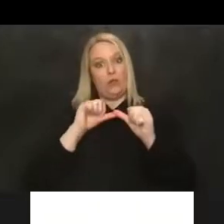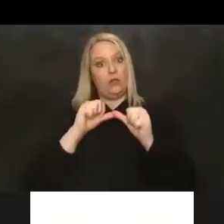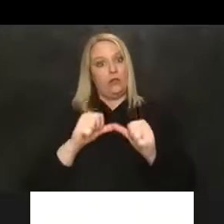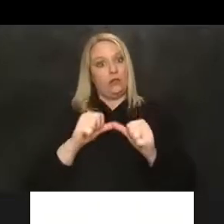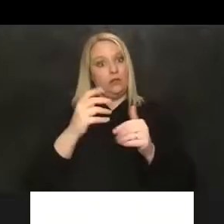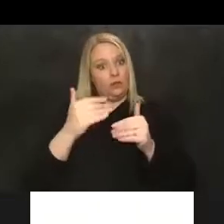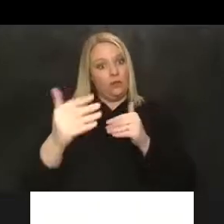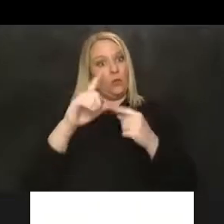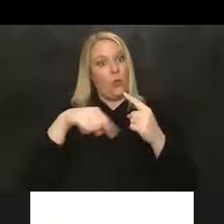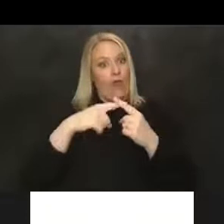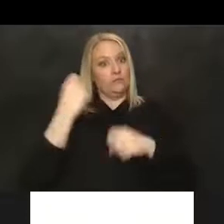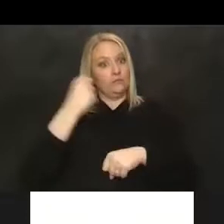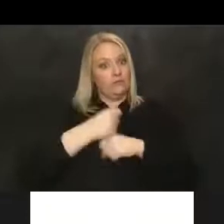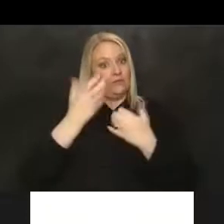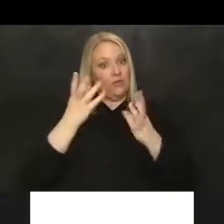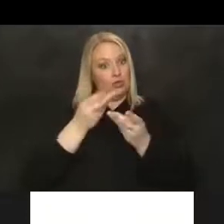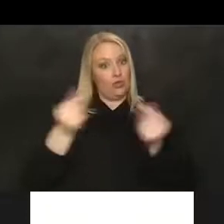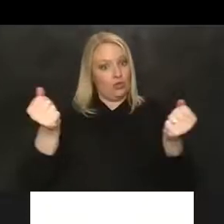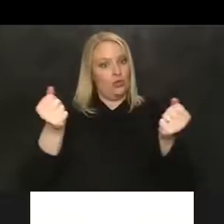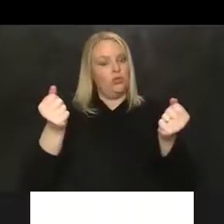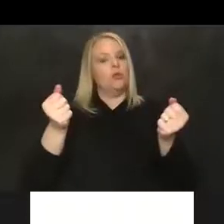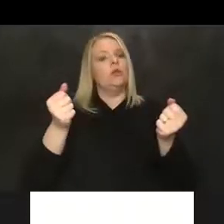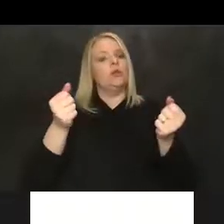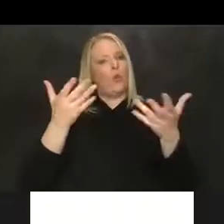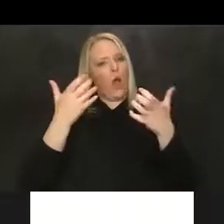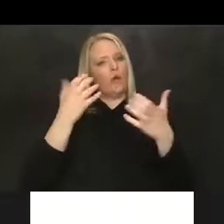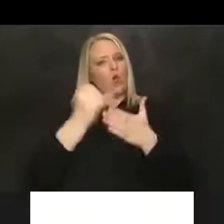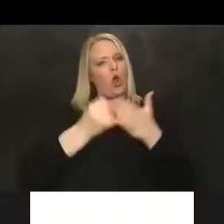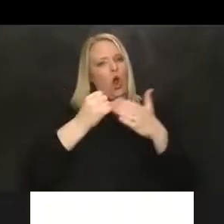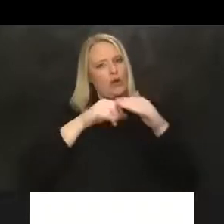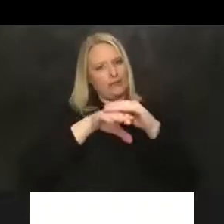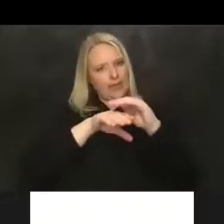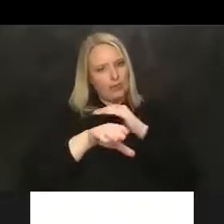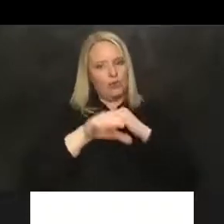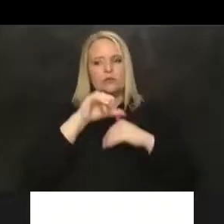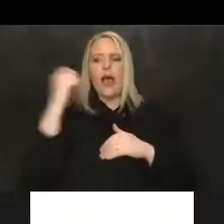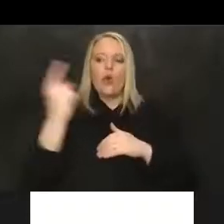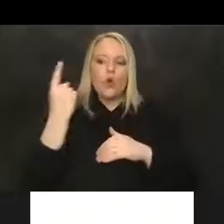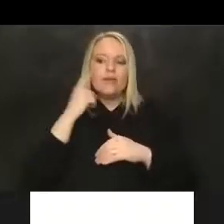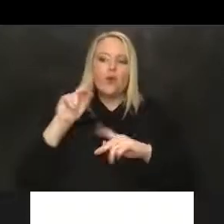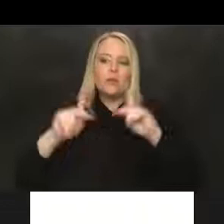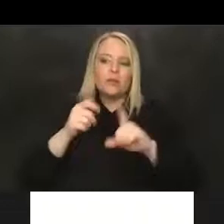this is all over, to make arts accessible, you know, not just for people who are in the same city